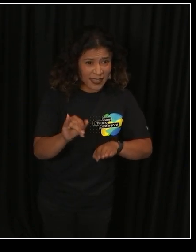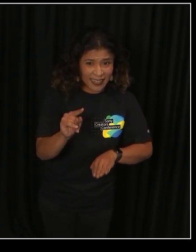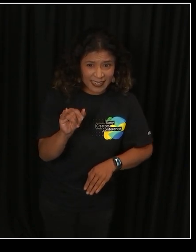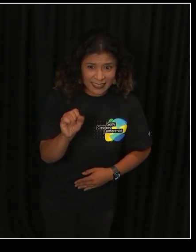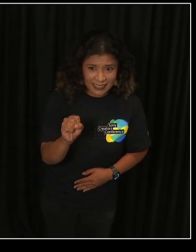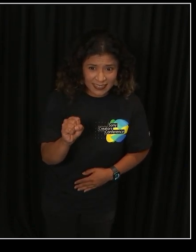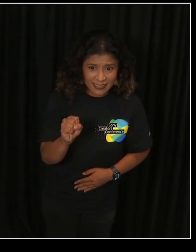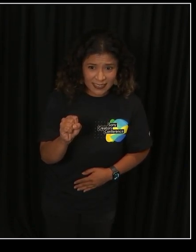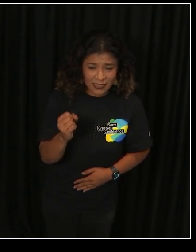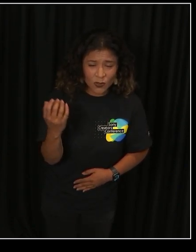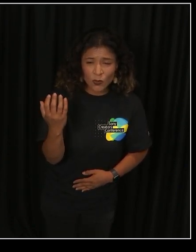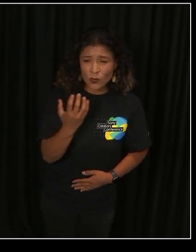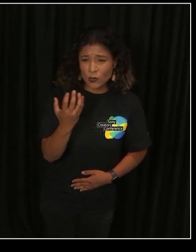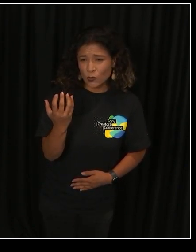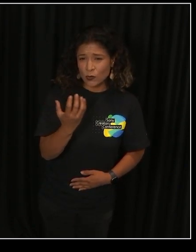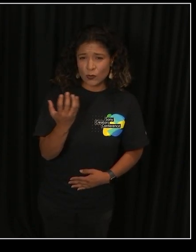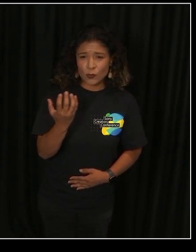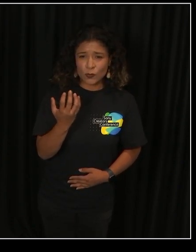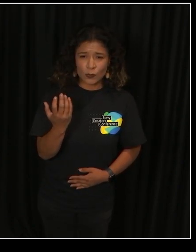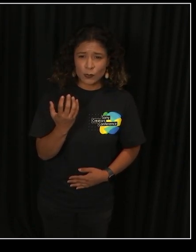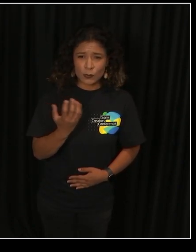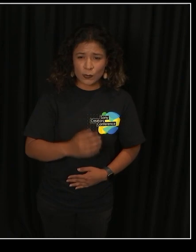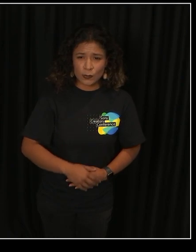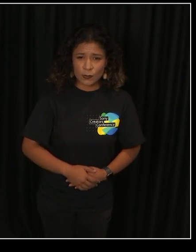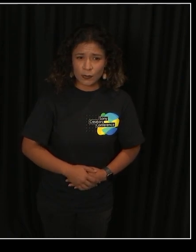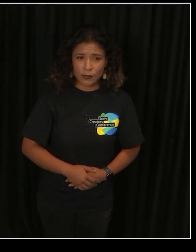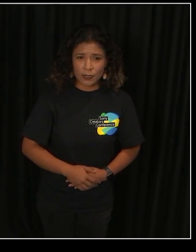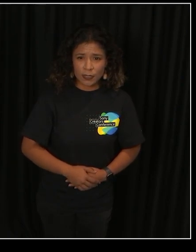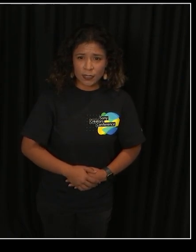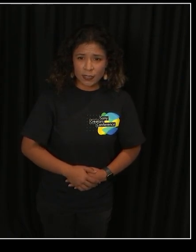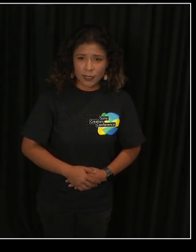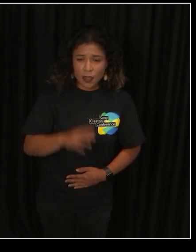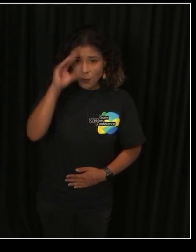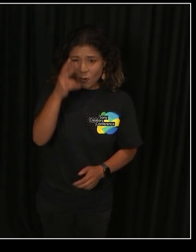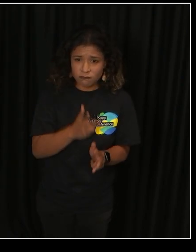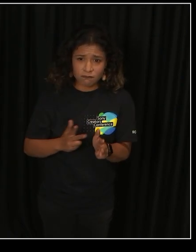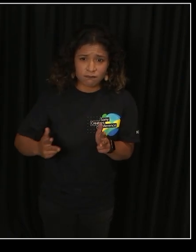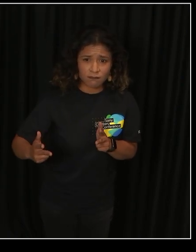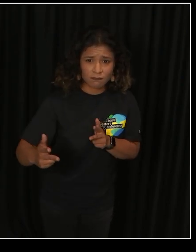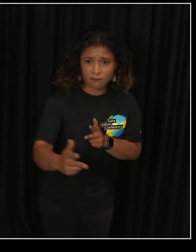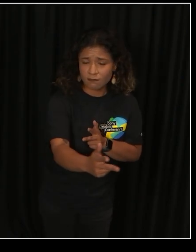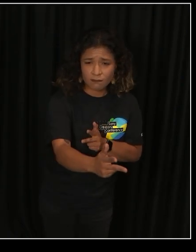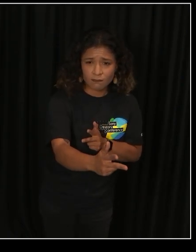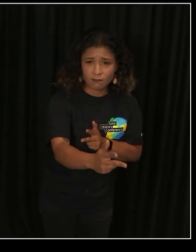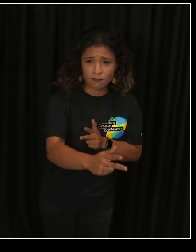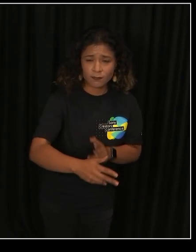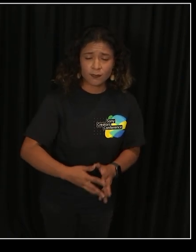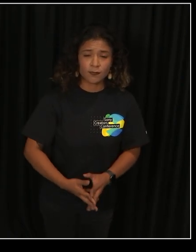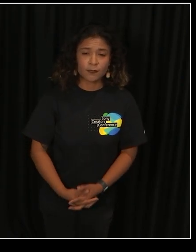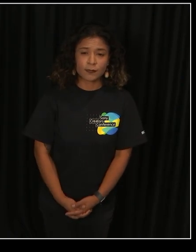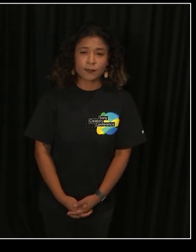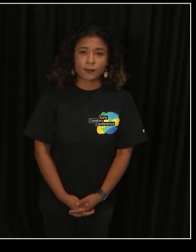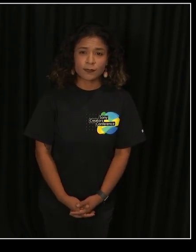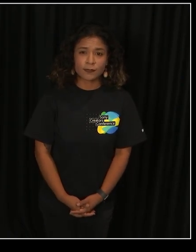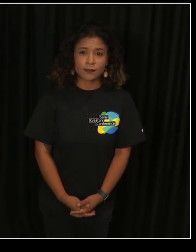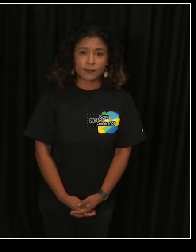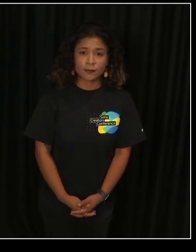What to move there from Tomo Yamanaka to get ahead, Orange runs it a bit wide... So it was a great move by Yamanaka,